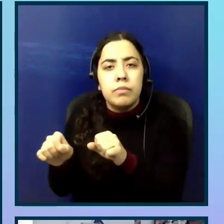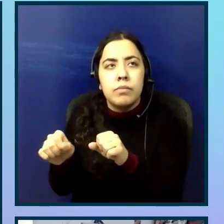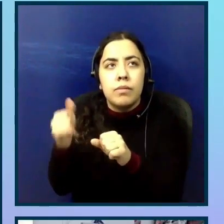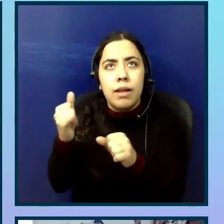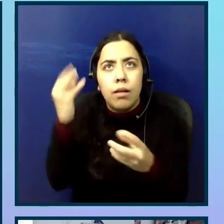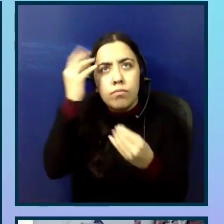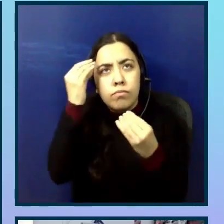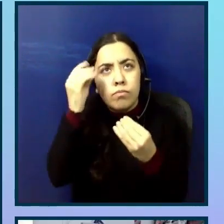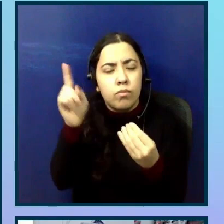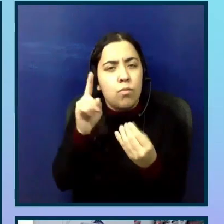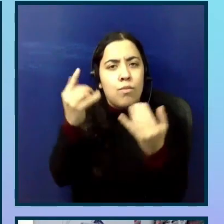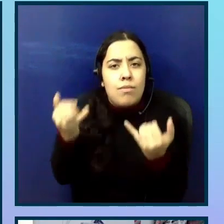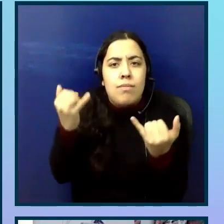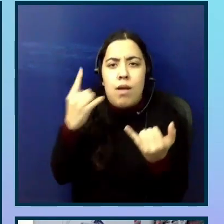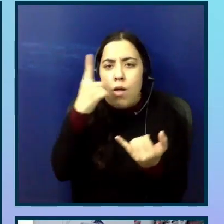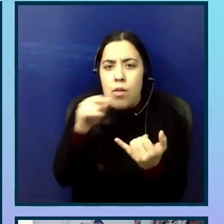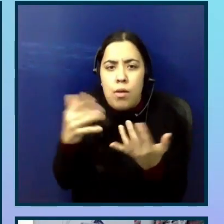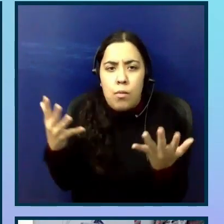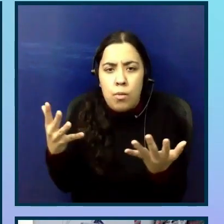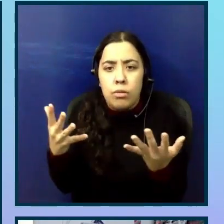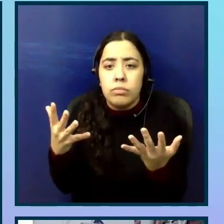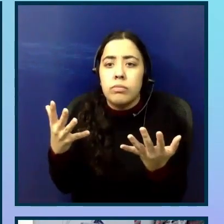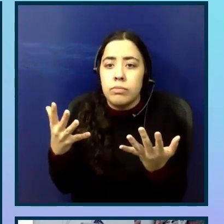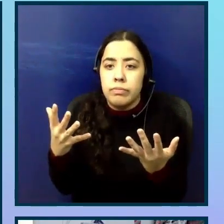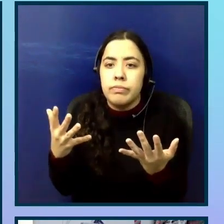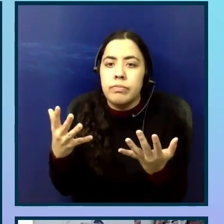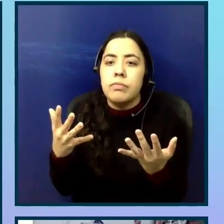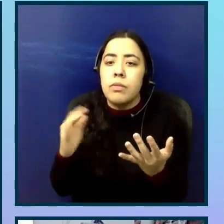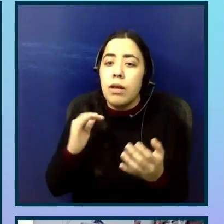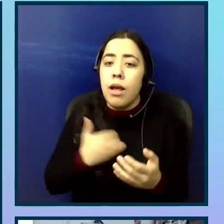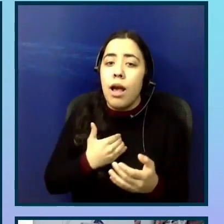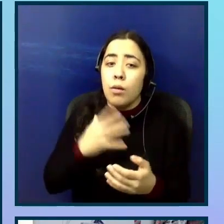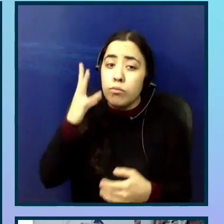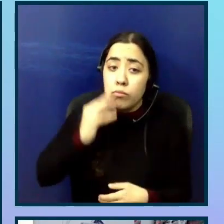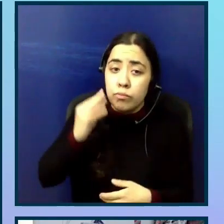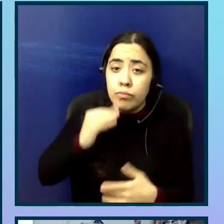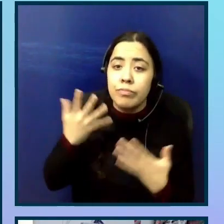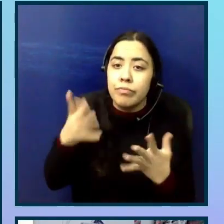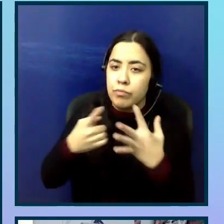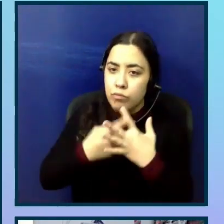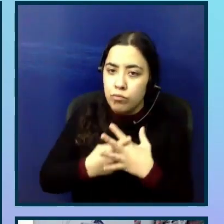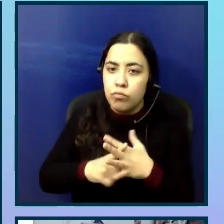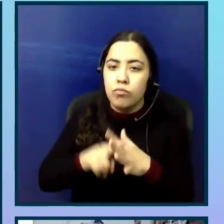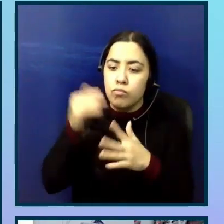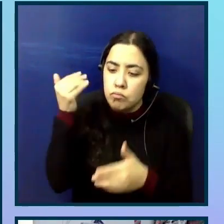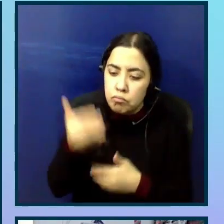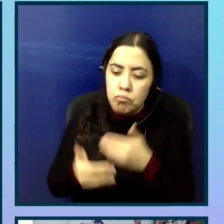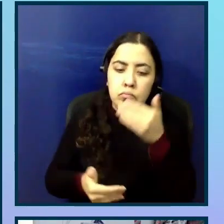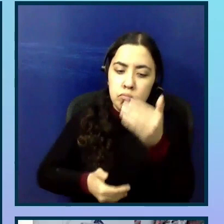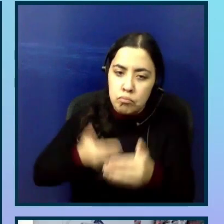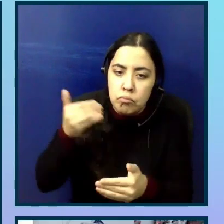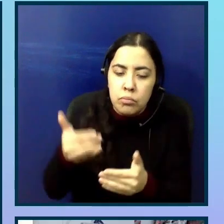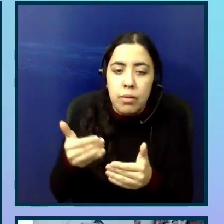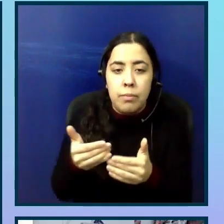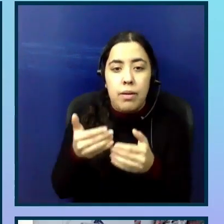So our journey has begun, clearly, but we have so much more to do. It's comforting to know